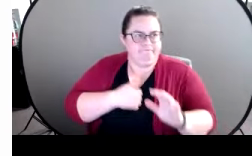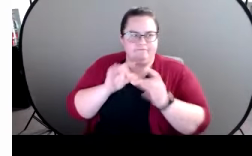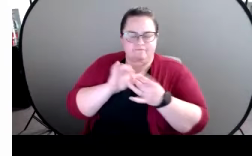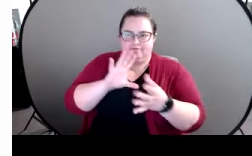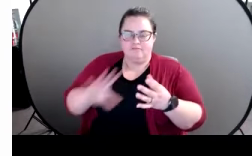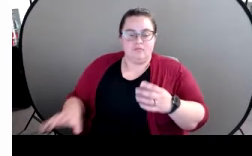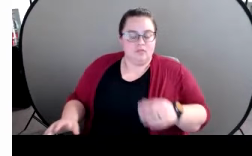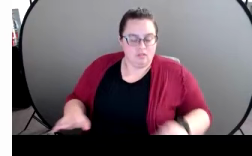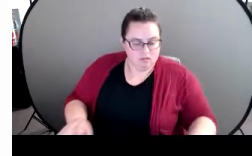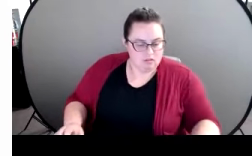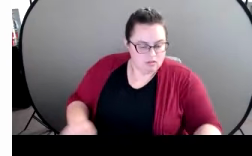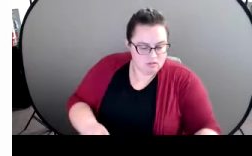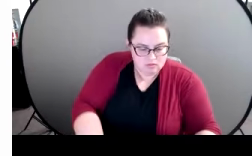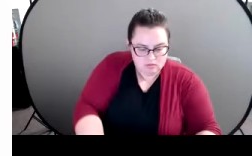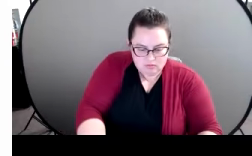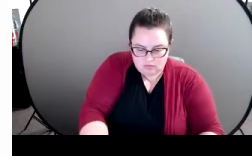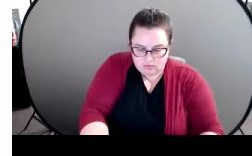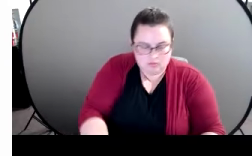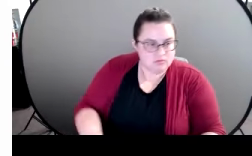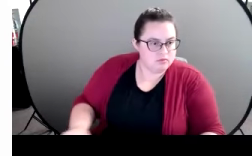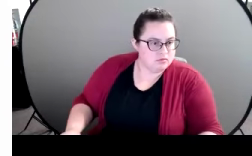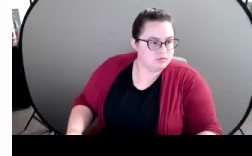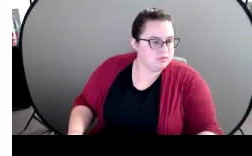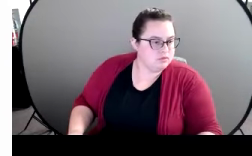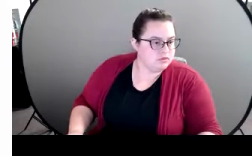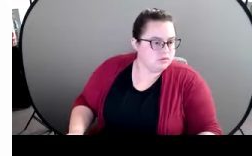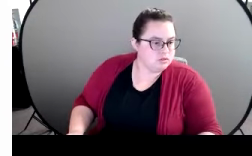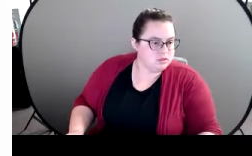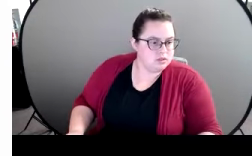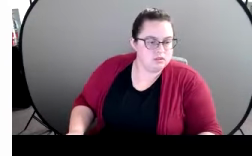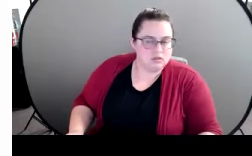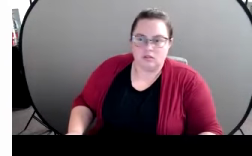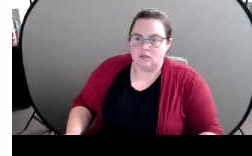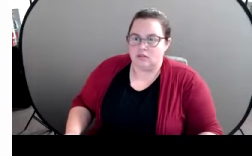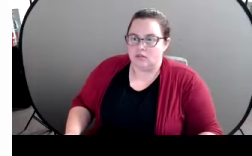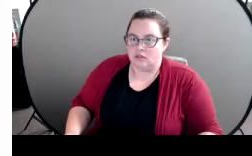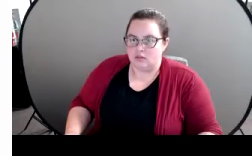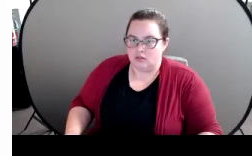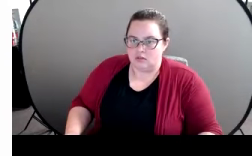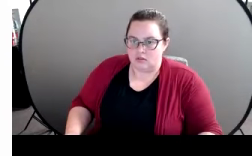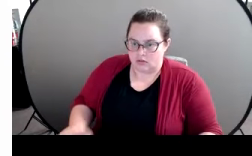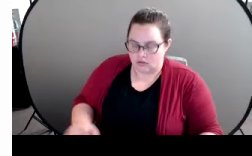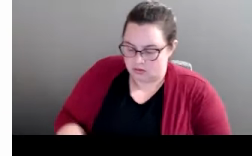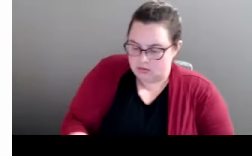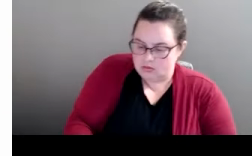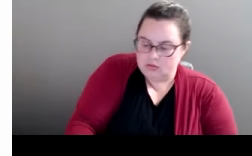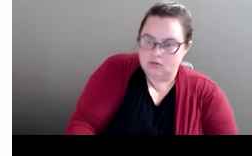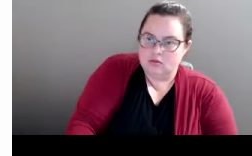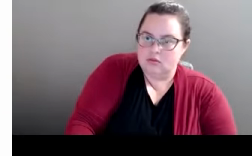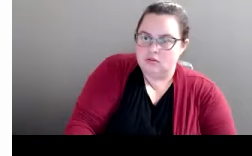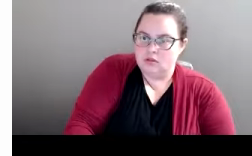if you are doing a lot of editing, if you're kind of remixing several materials together, and then if you are creating